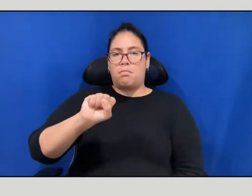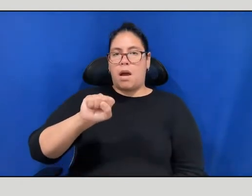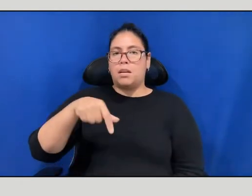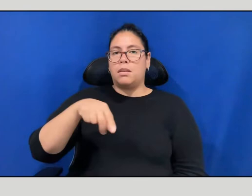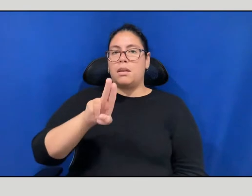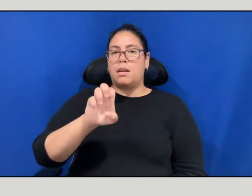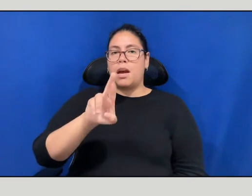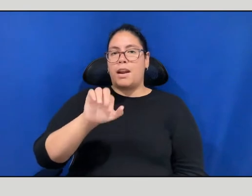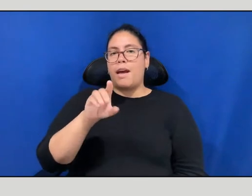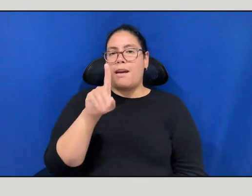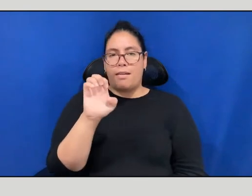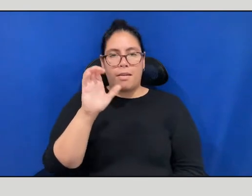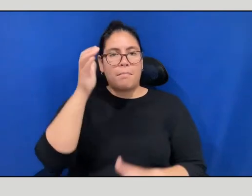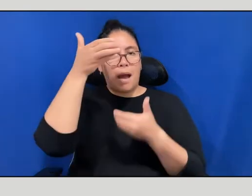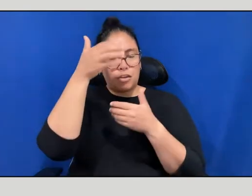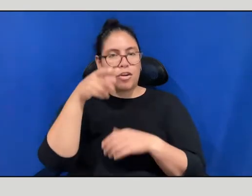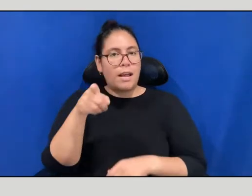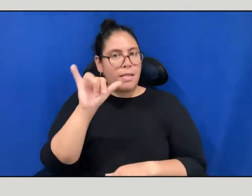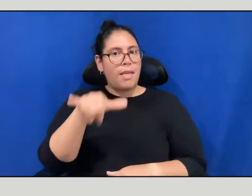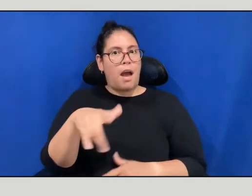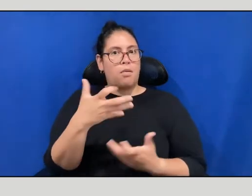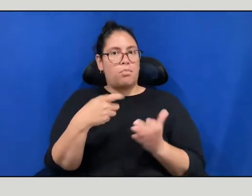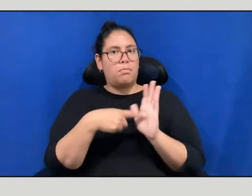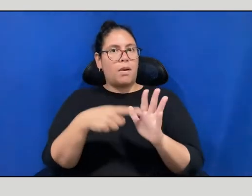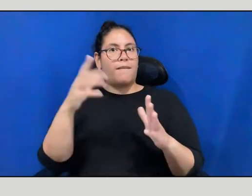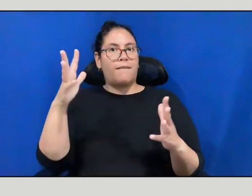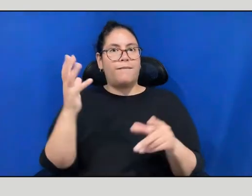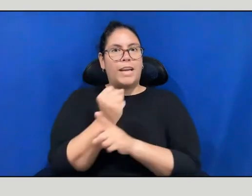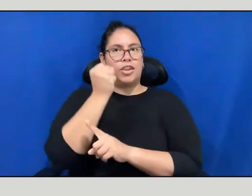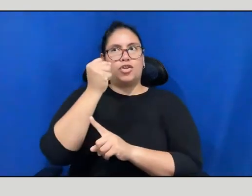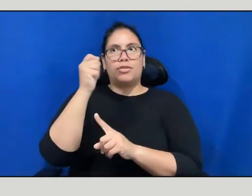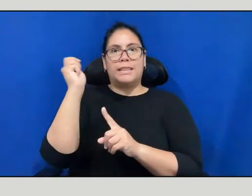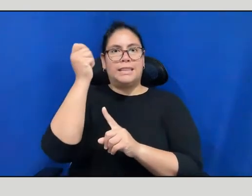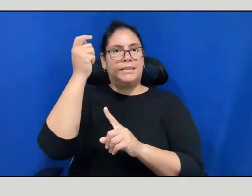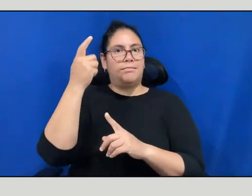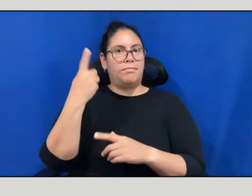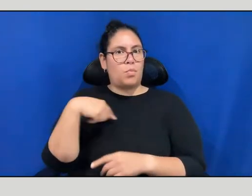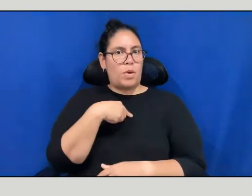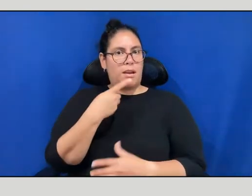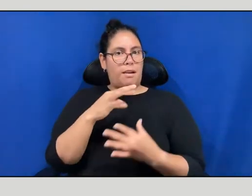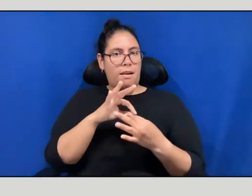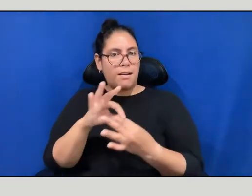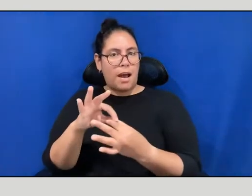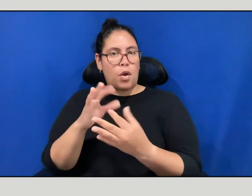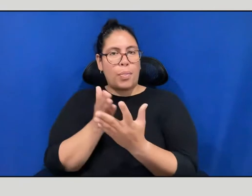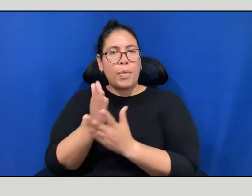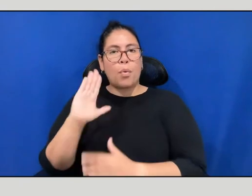It represents the victory where we are connected through our ancestors, right?